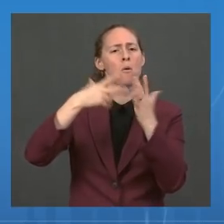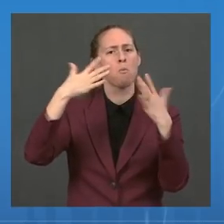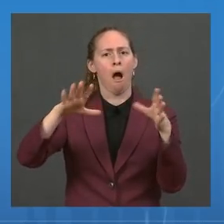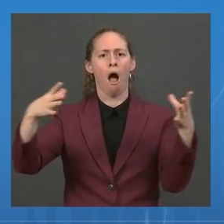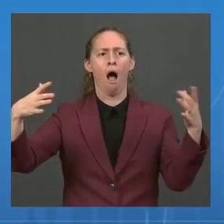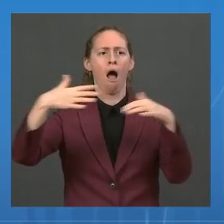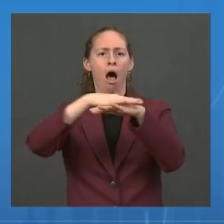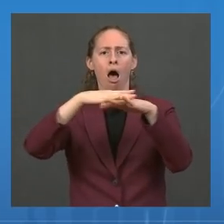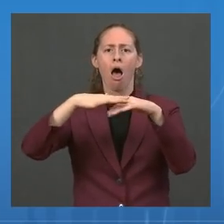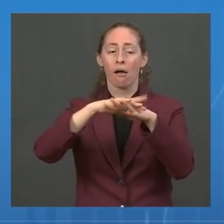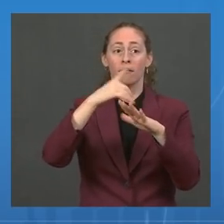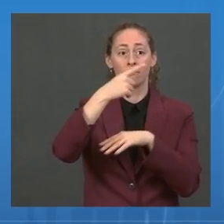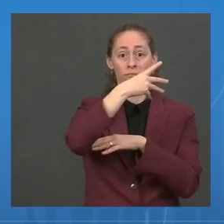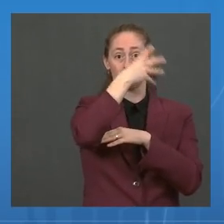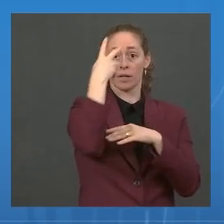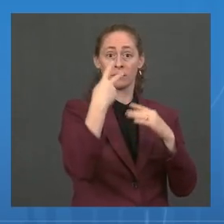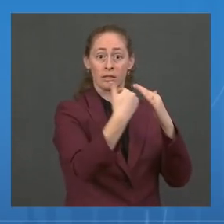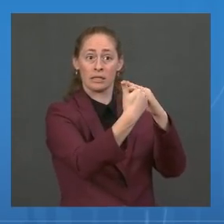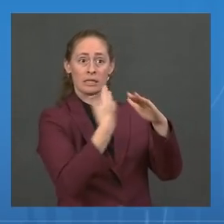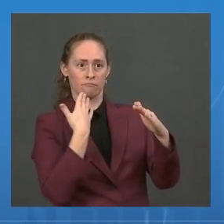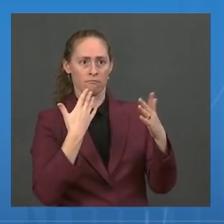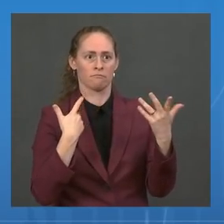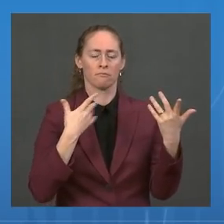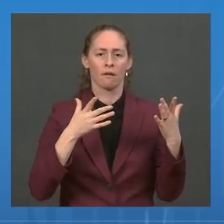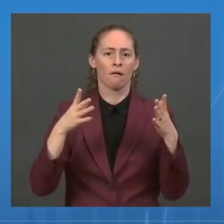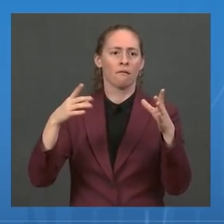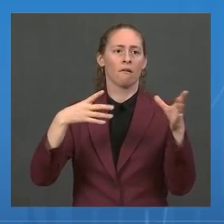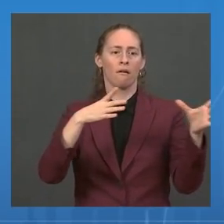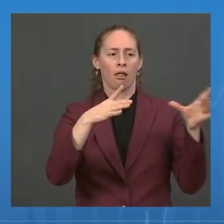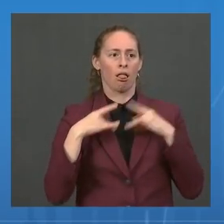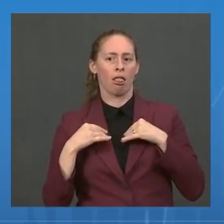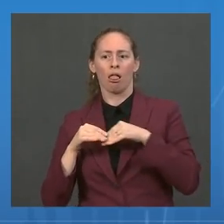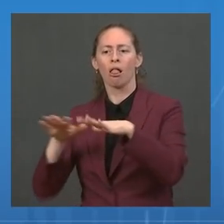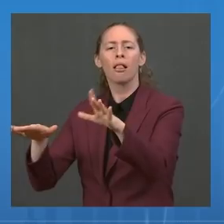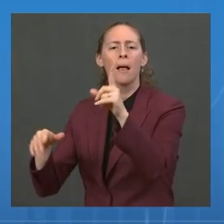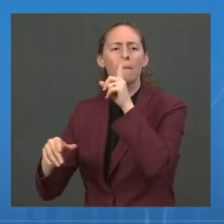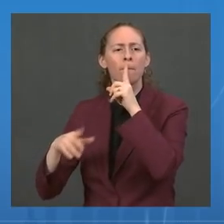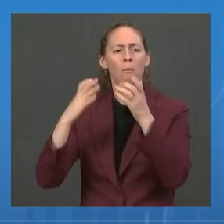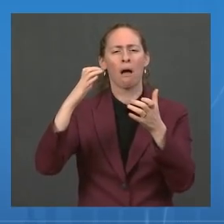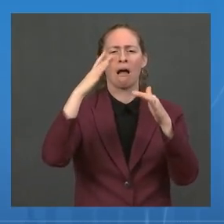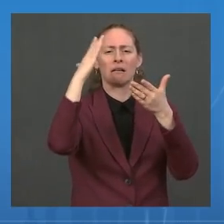the amount of transmission related to COVID-19. We are reevaluating the Title 42 order.